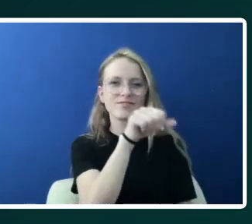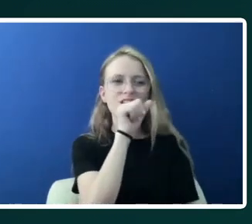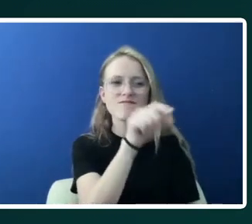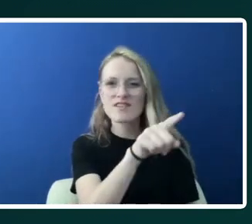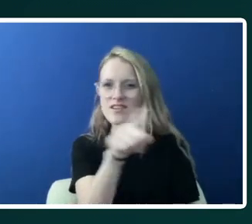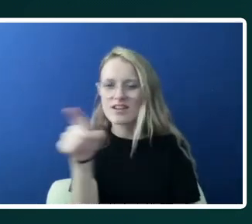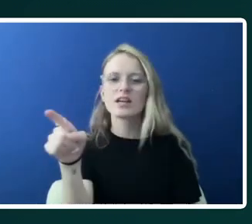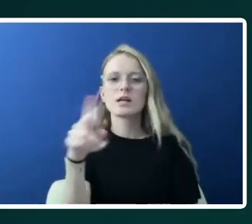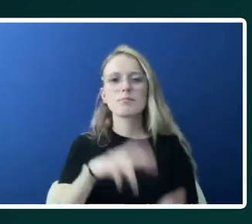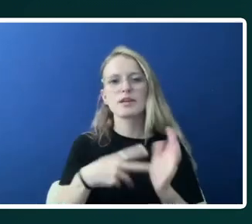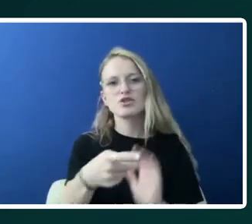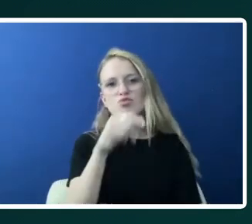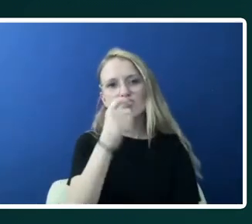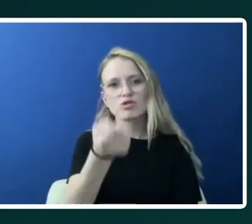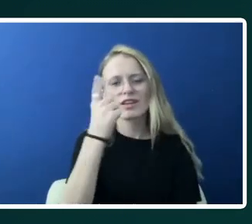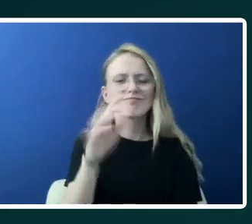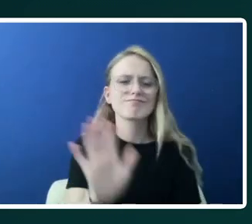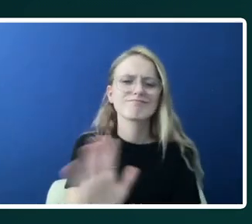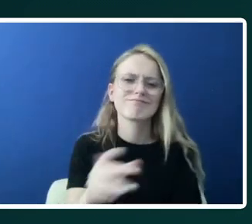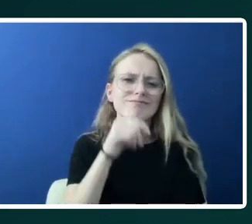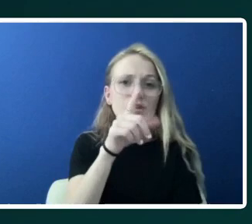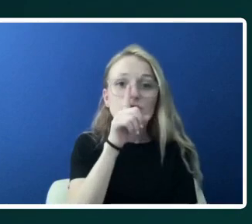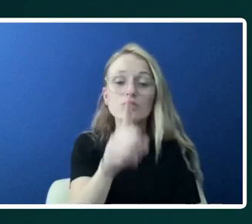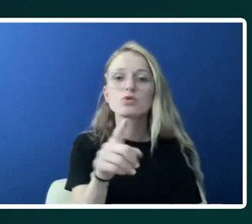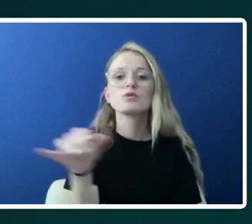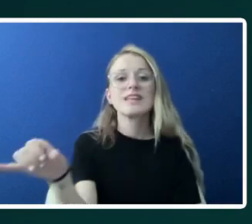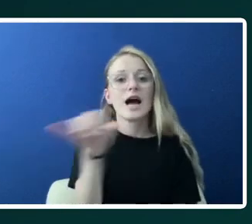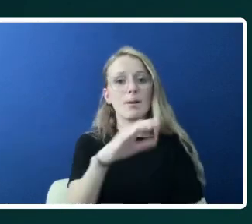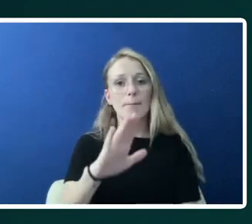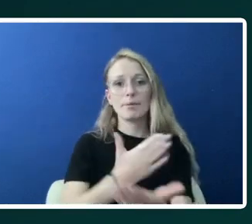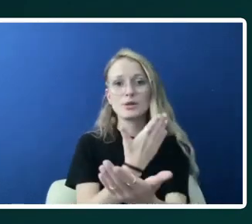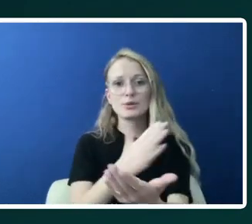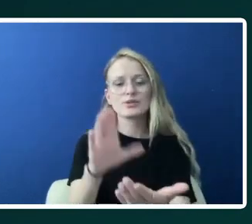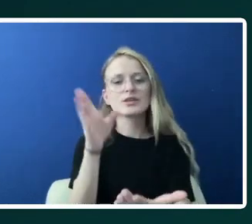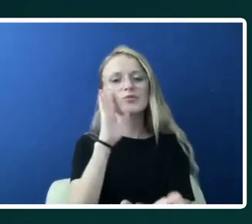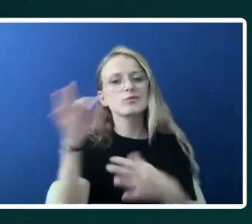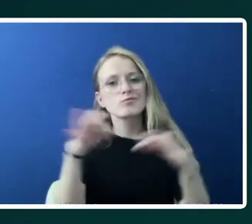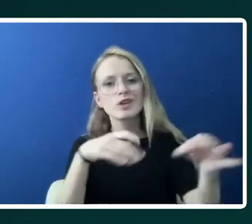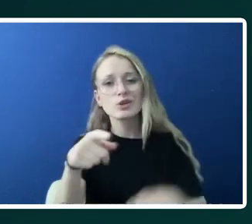is like music. I often explain to people, you're not going to like every song you heard and you